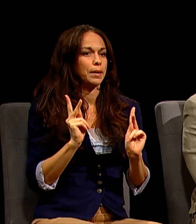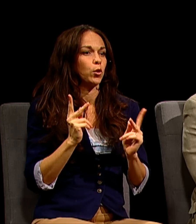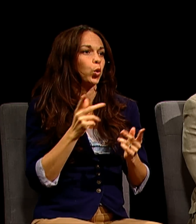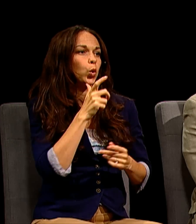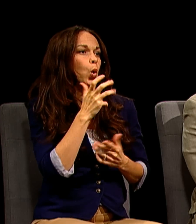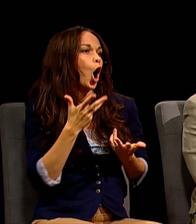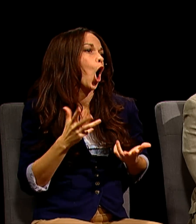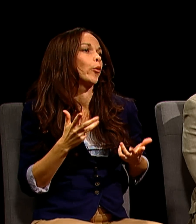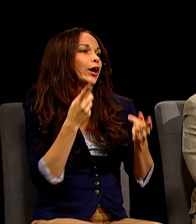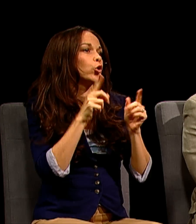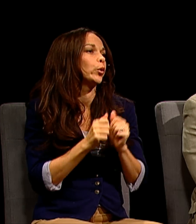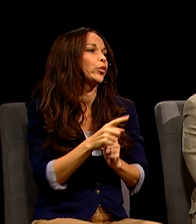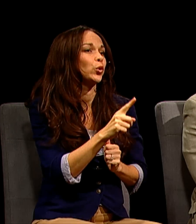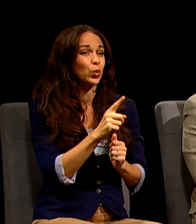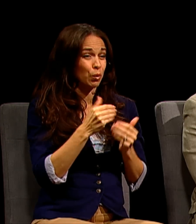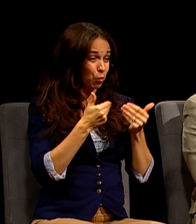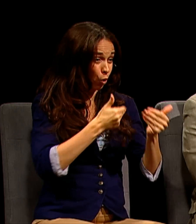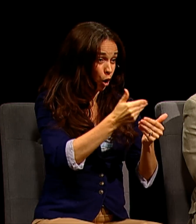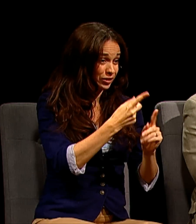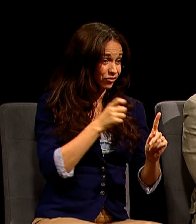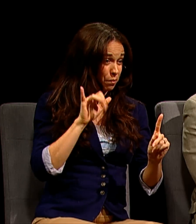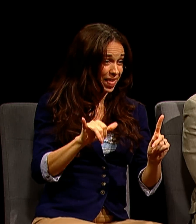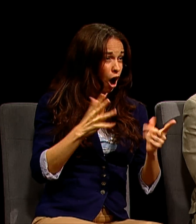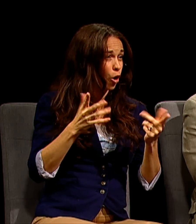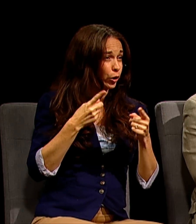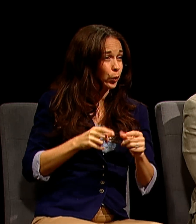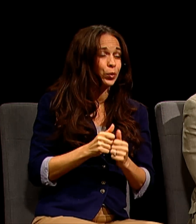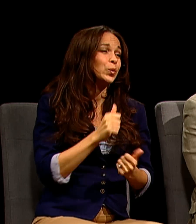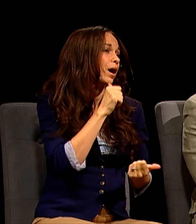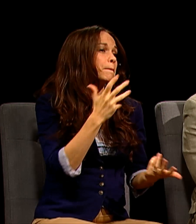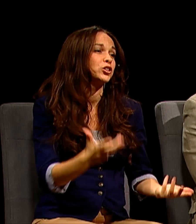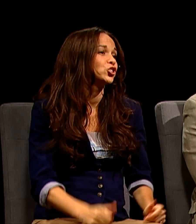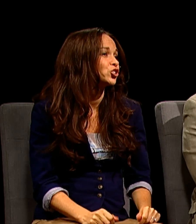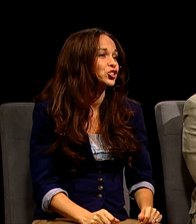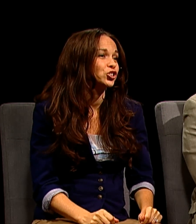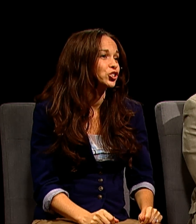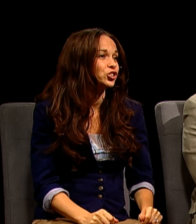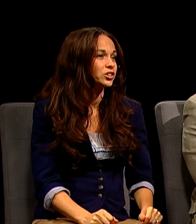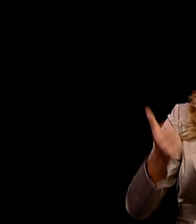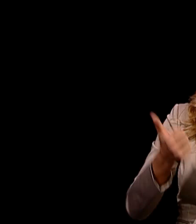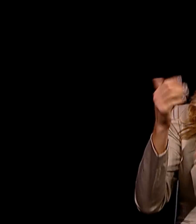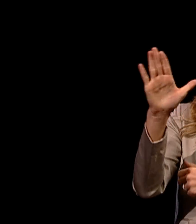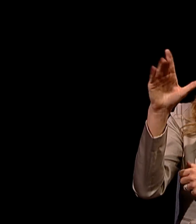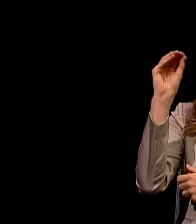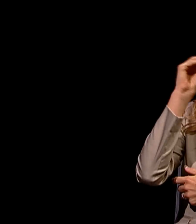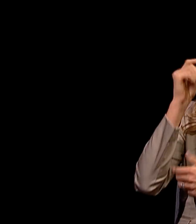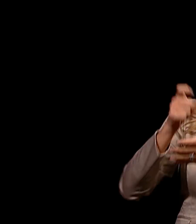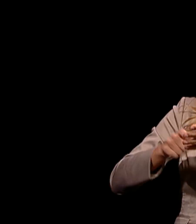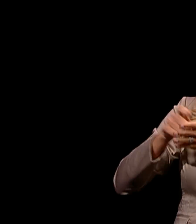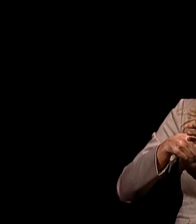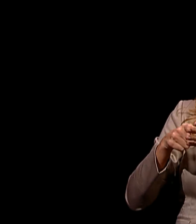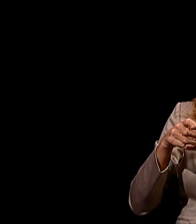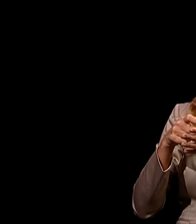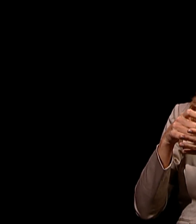you make out of that.